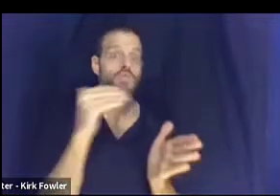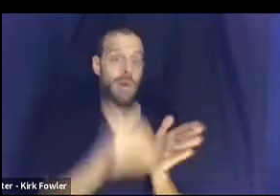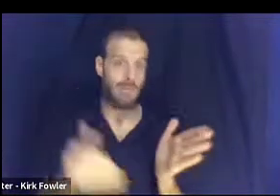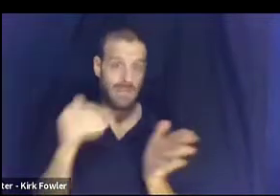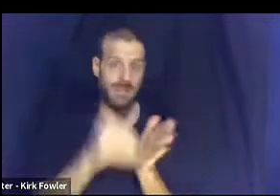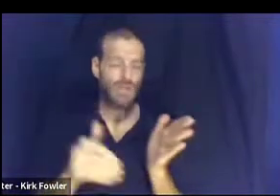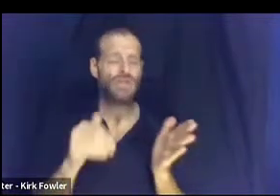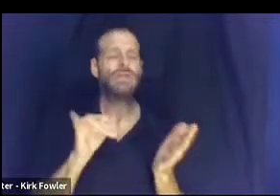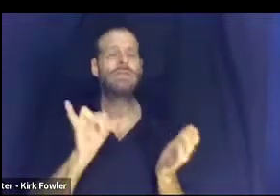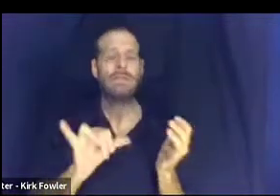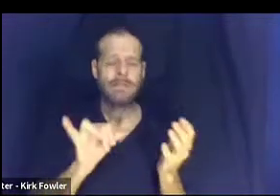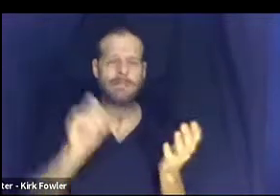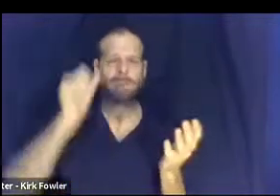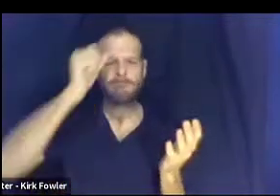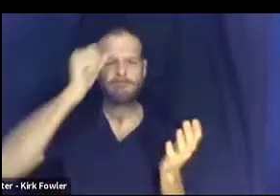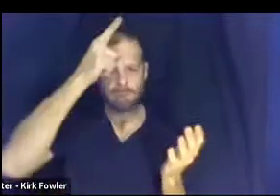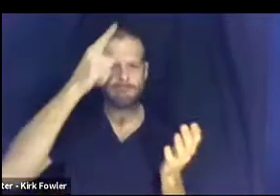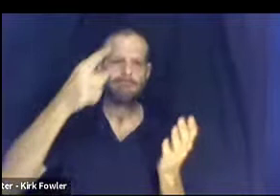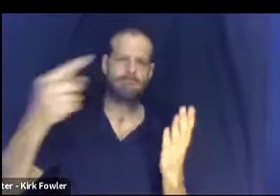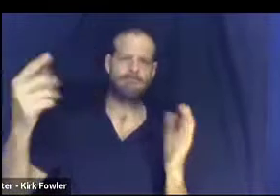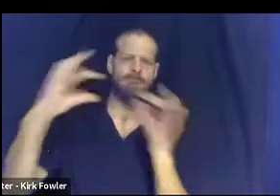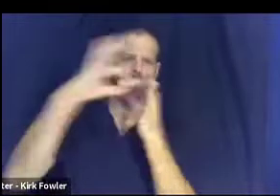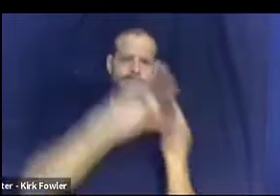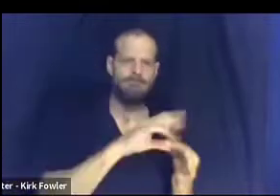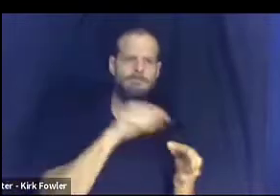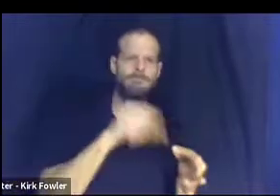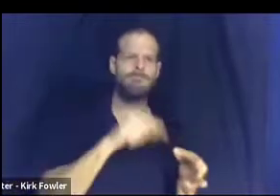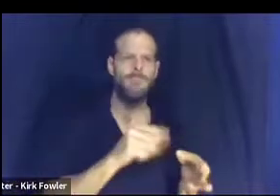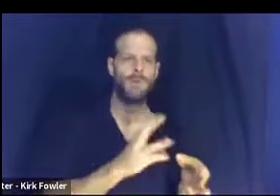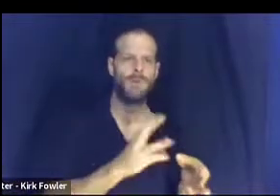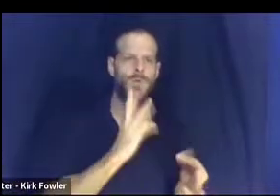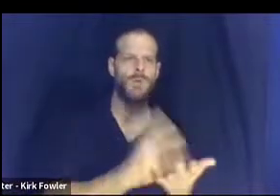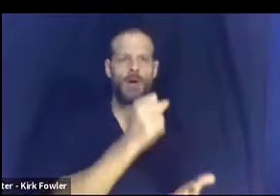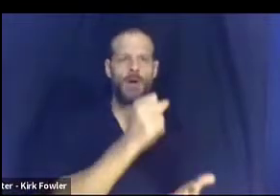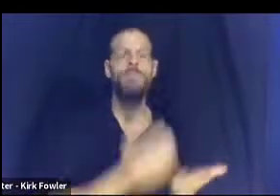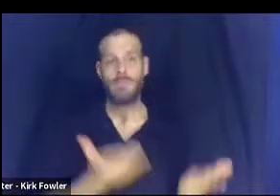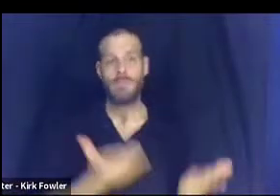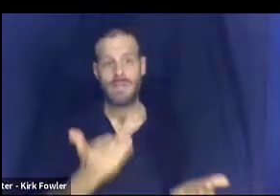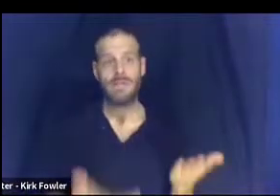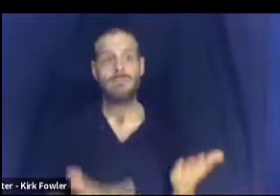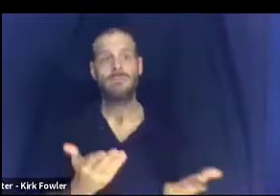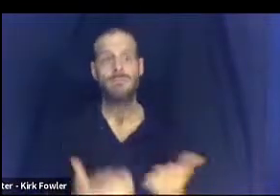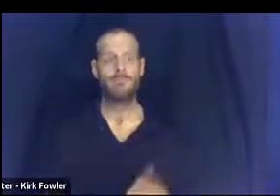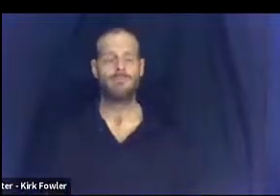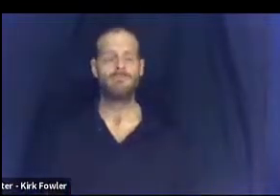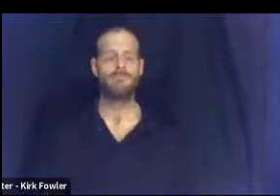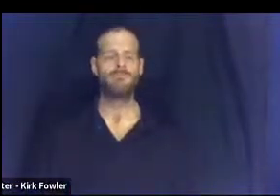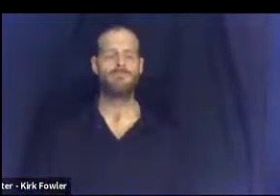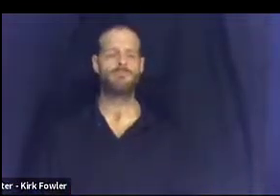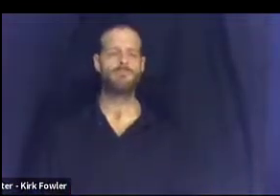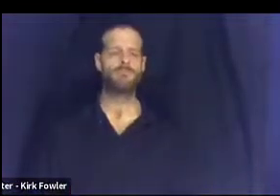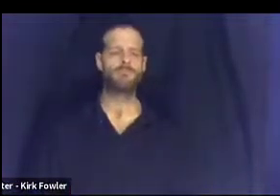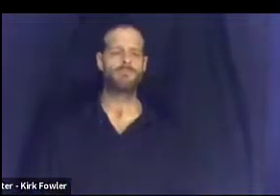means what you've connected it with. But how often are we seeing kids stagnate